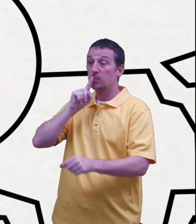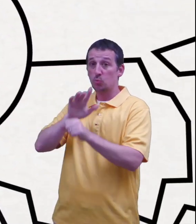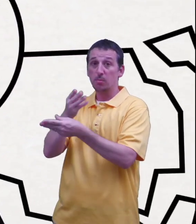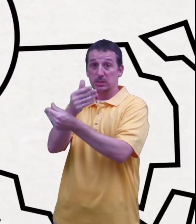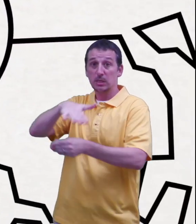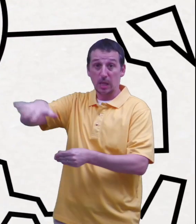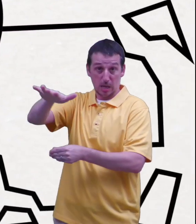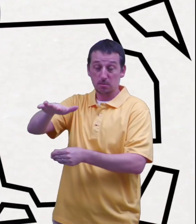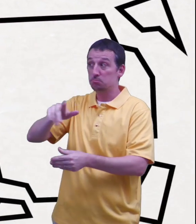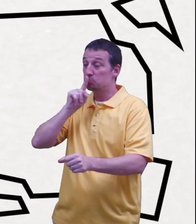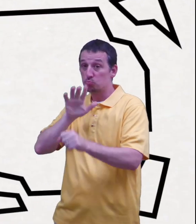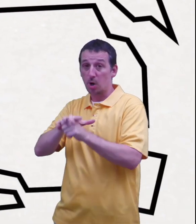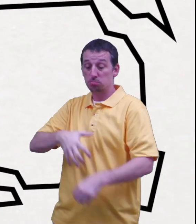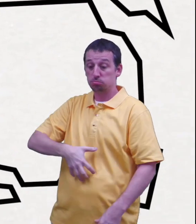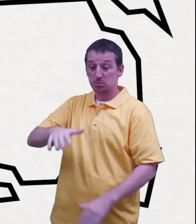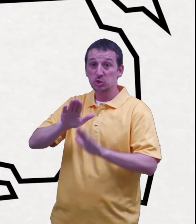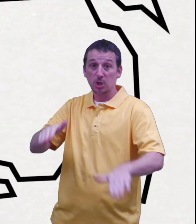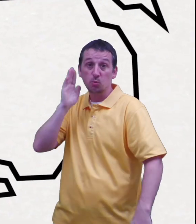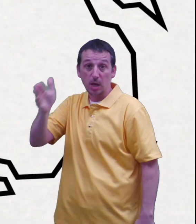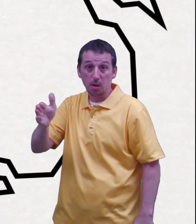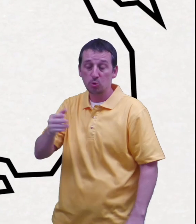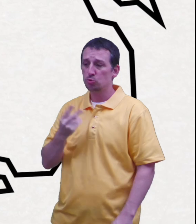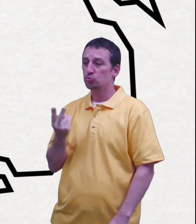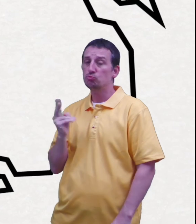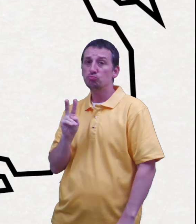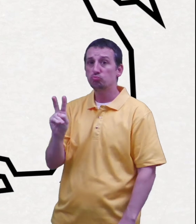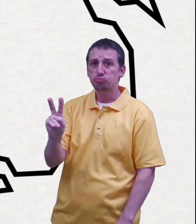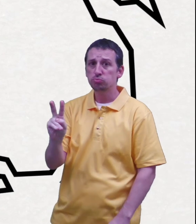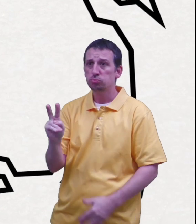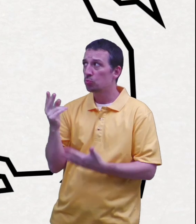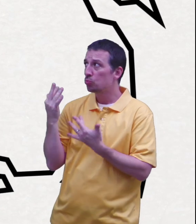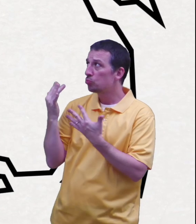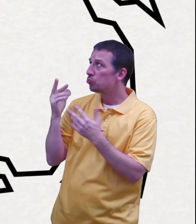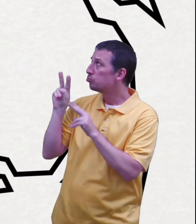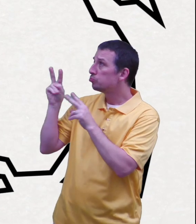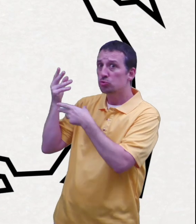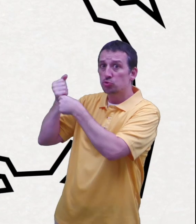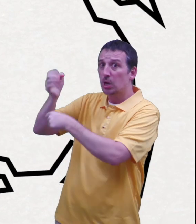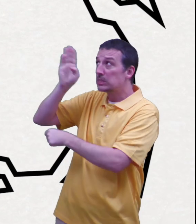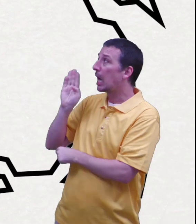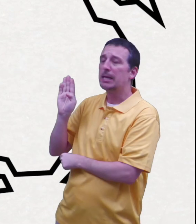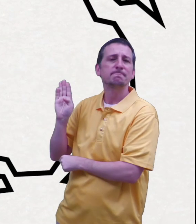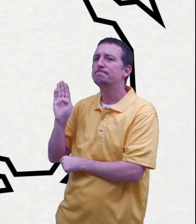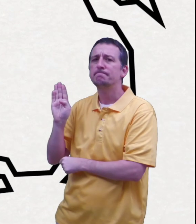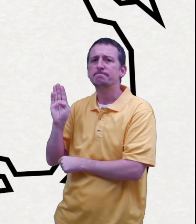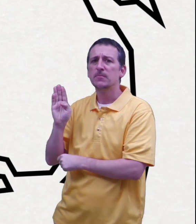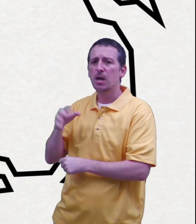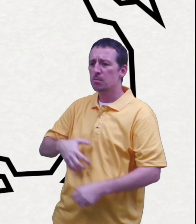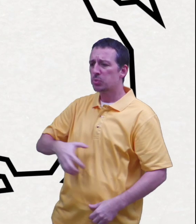God brings them into the promised land, promises them a child, but they don’t trust God.